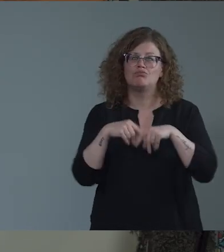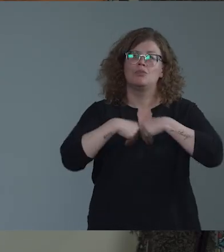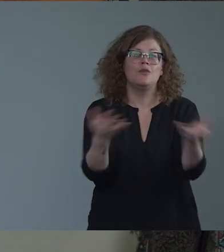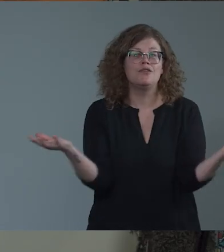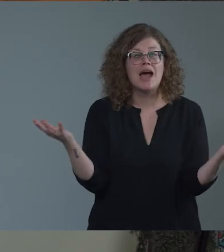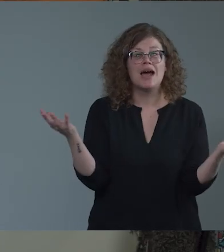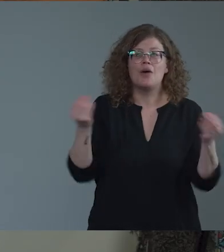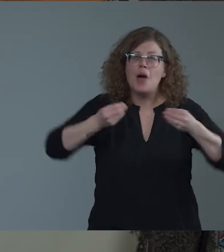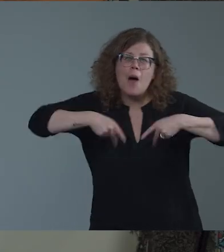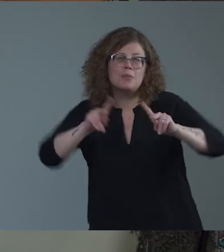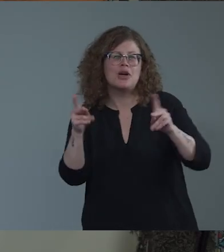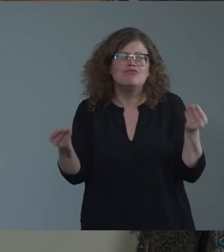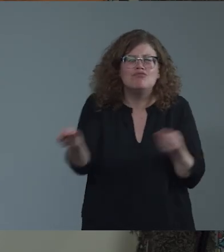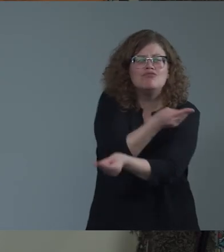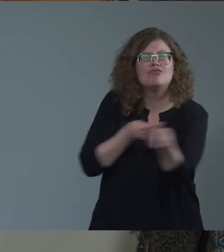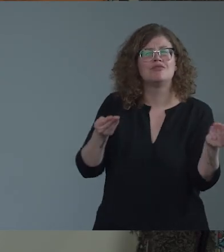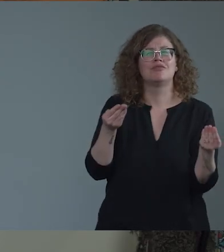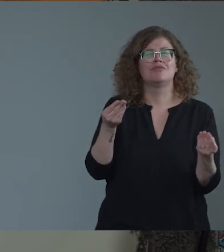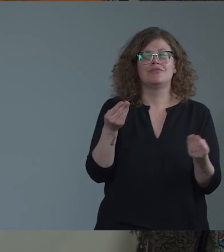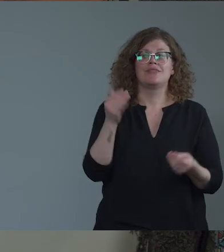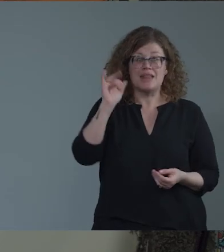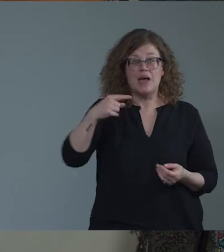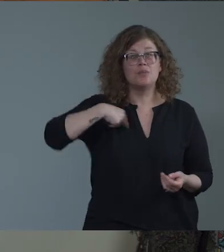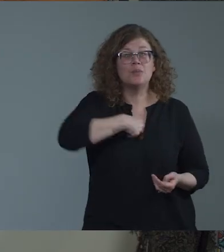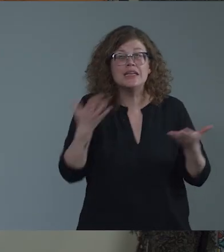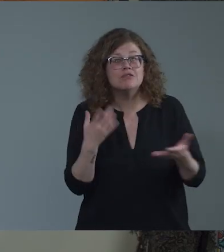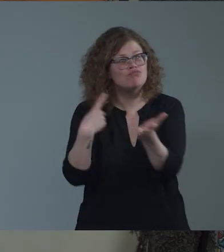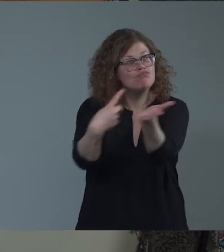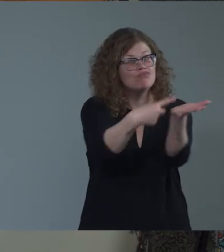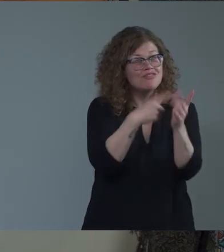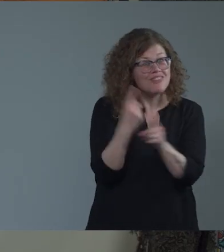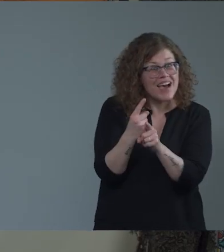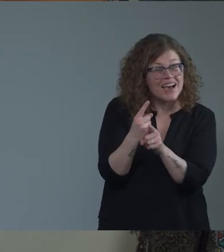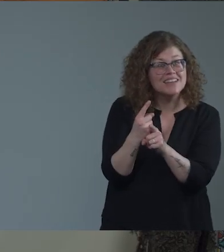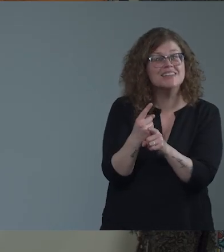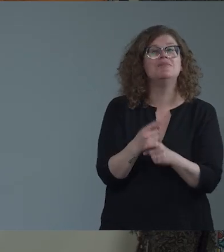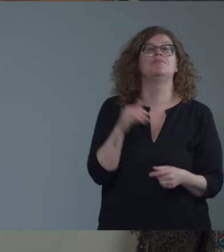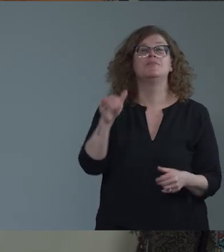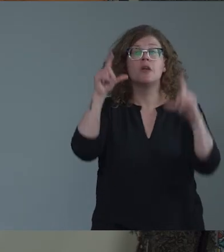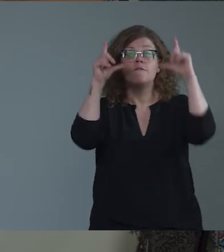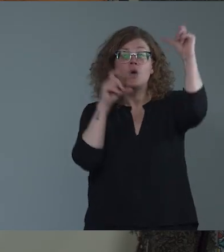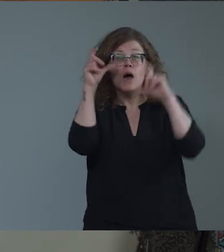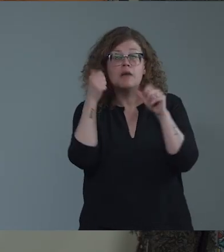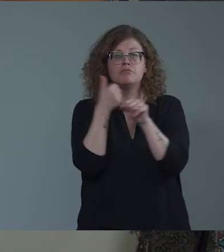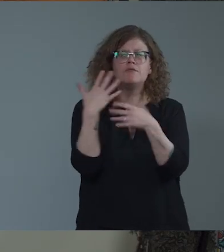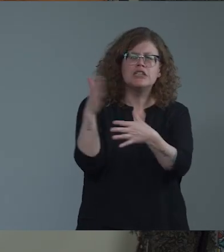That isn't necessarily anything other than, we're happy to be here. These are fun. Let's do this.